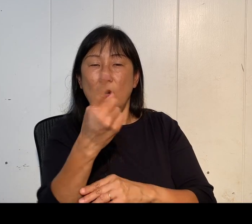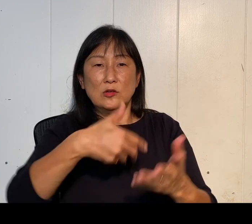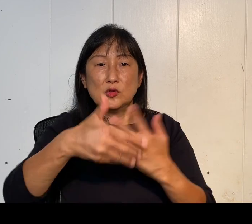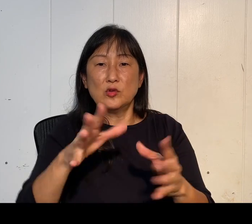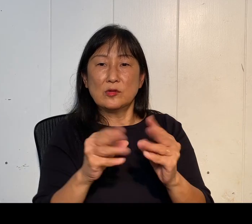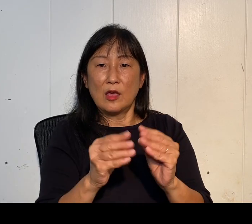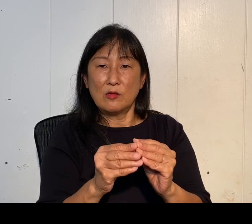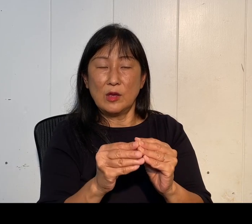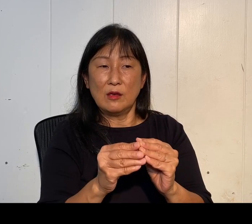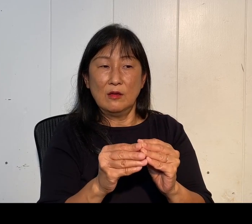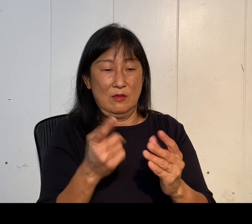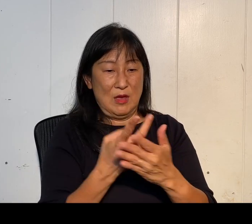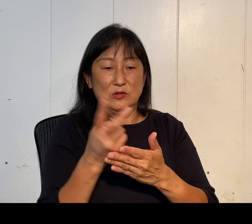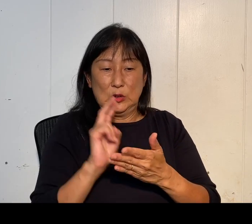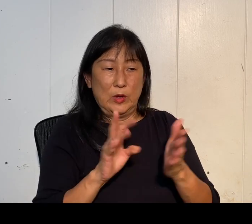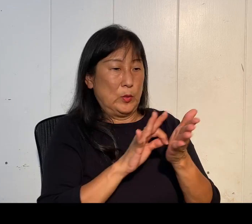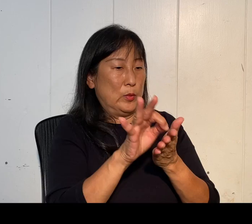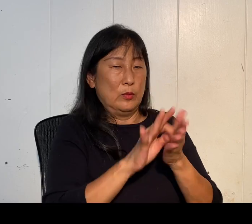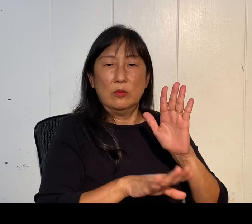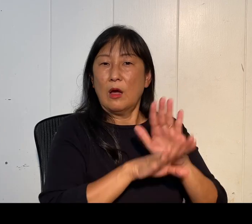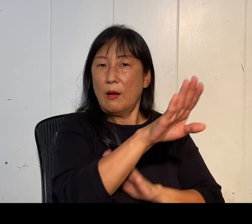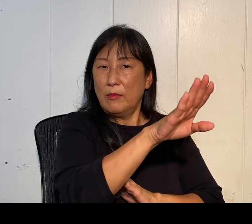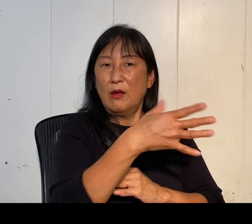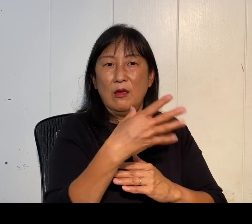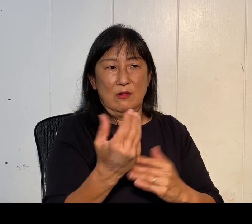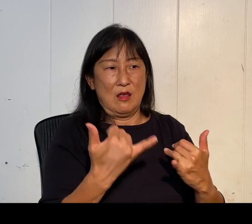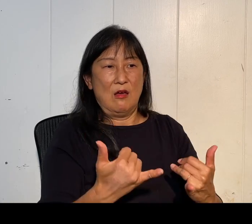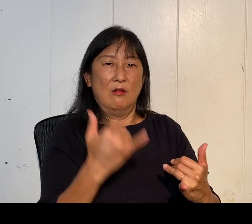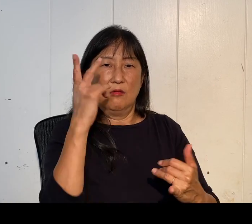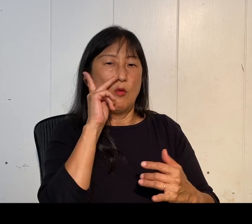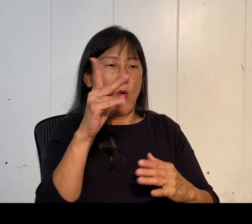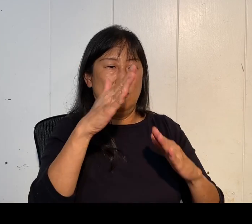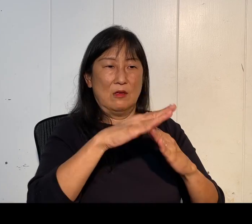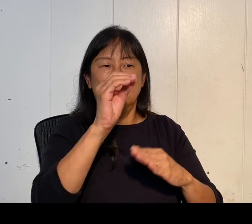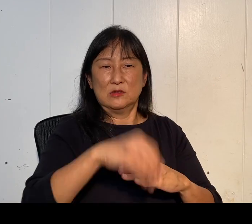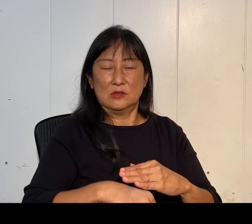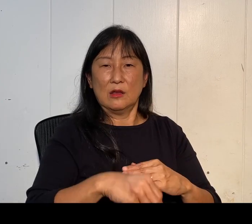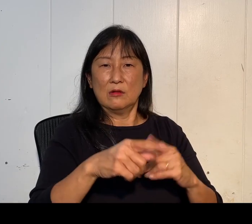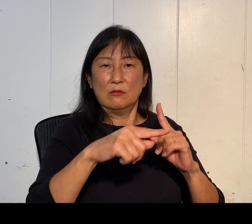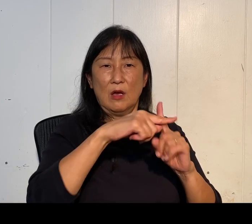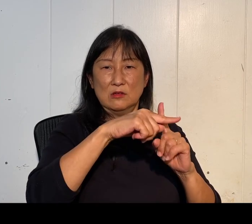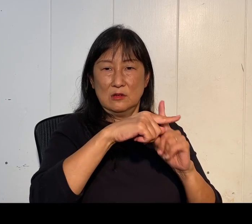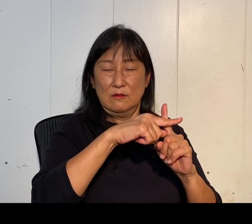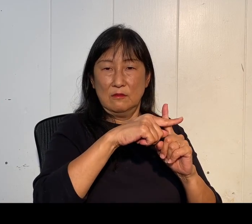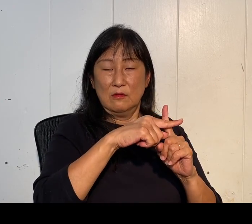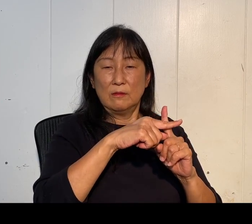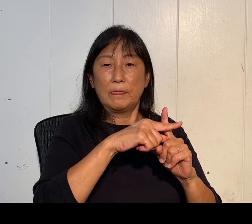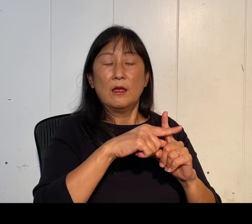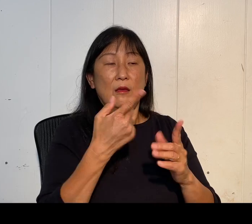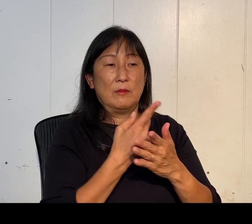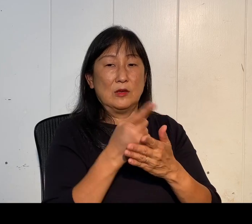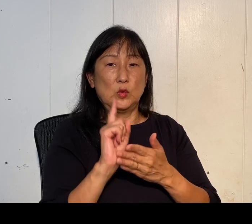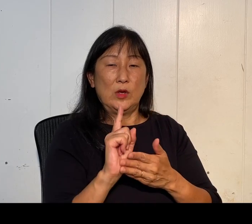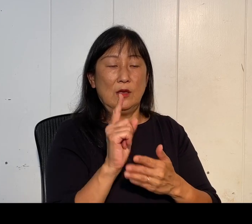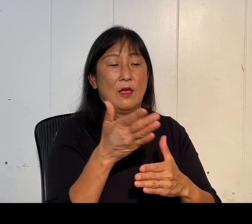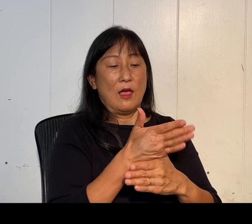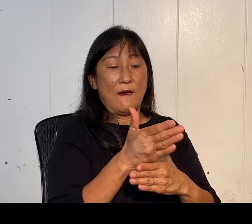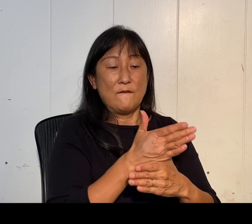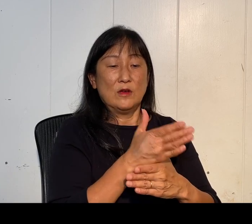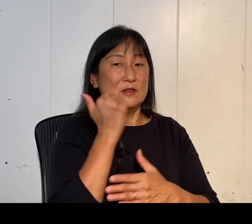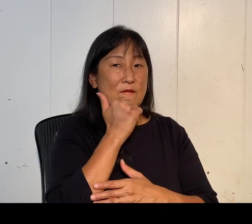Case counts on Kauai have risen over the past two weeks, and we now have the highest rate of covid in the state based on population. Over the past week, our average daily case count was 17